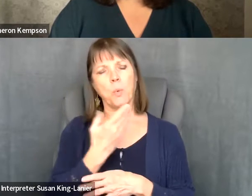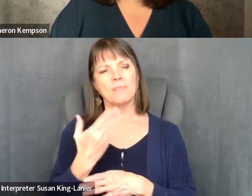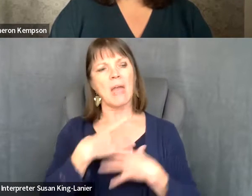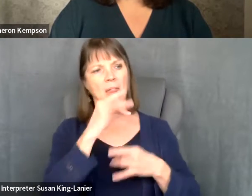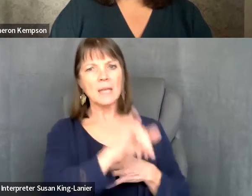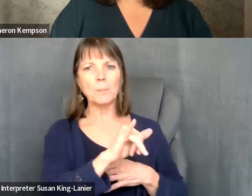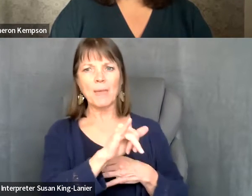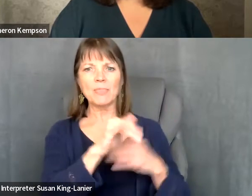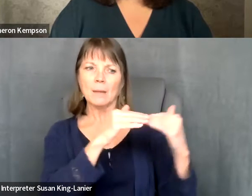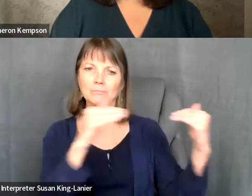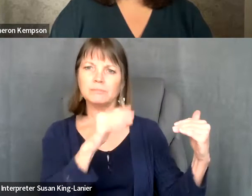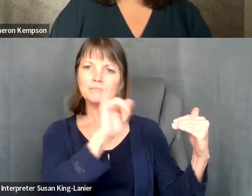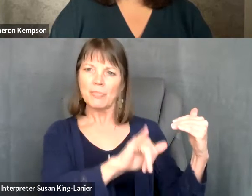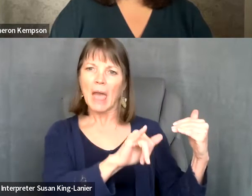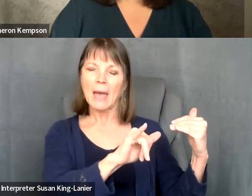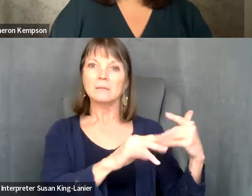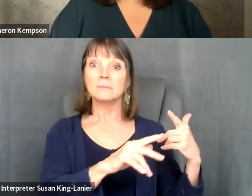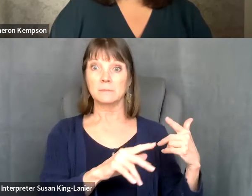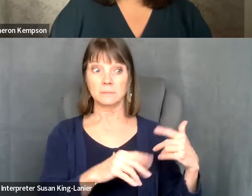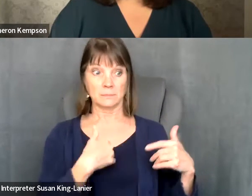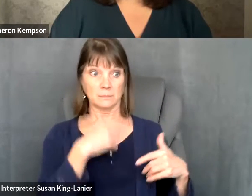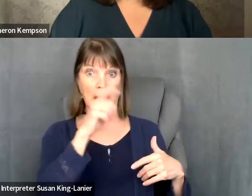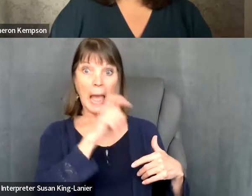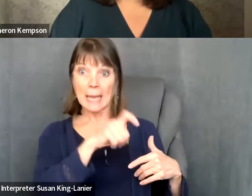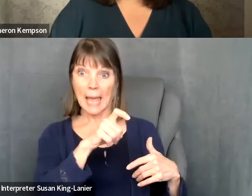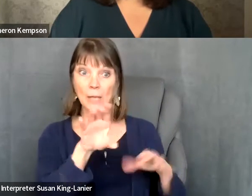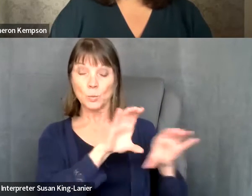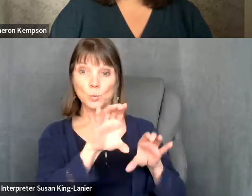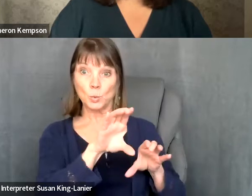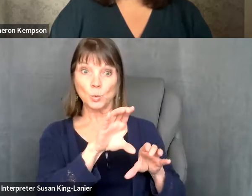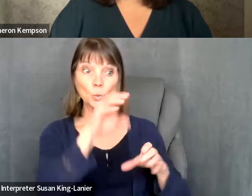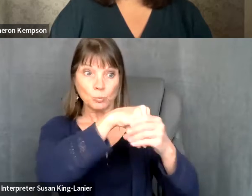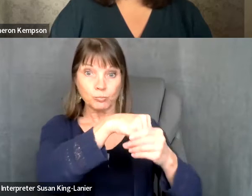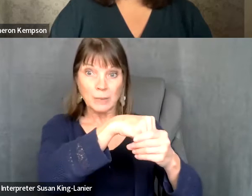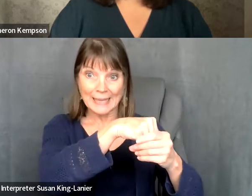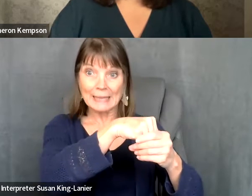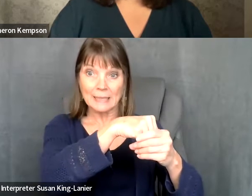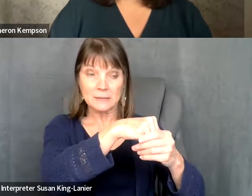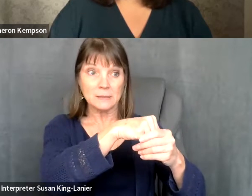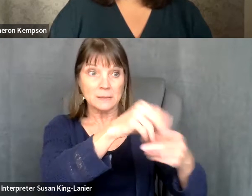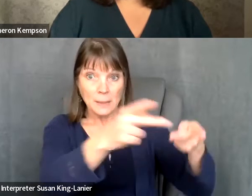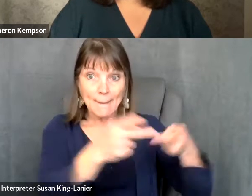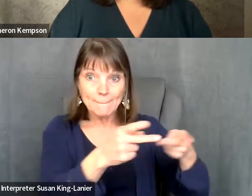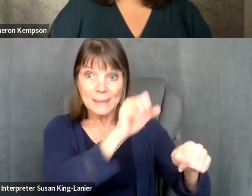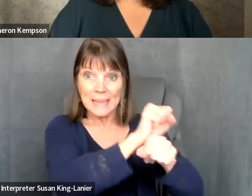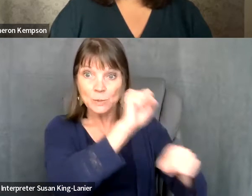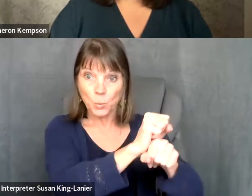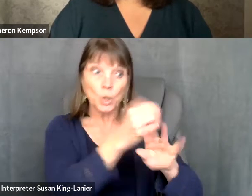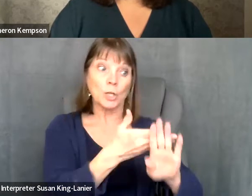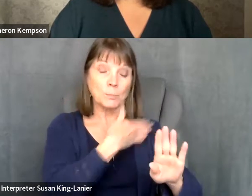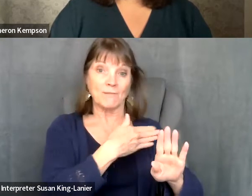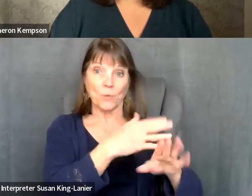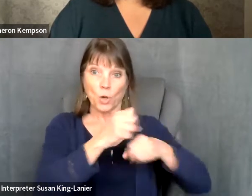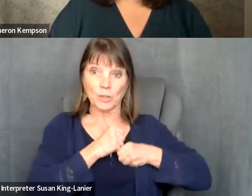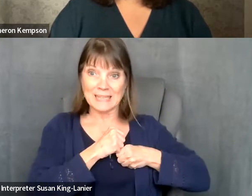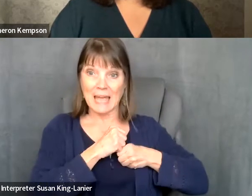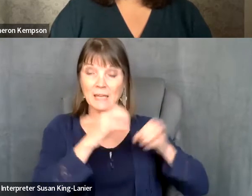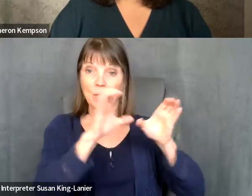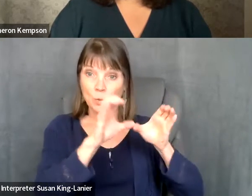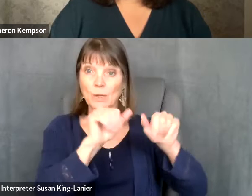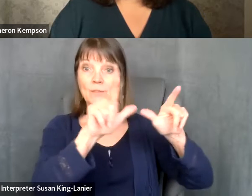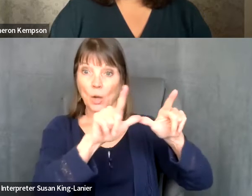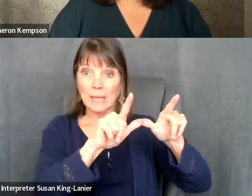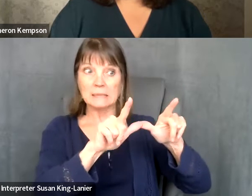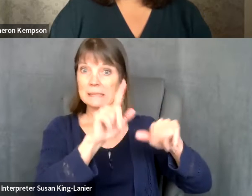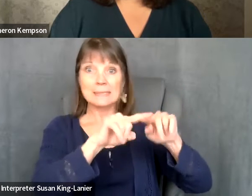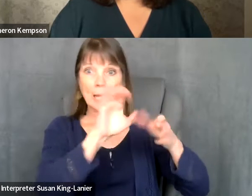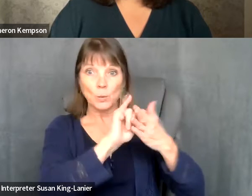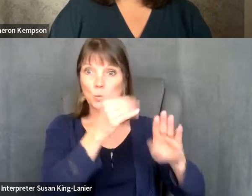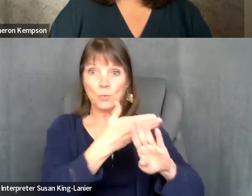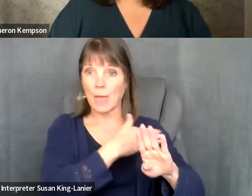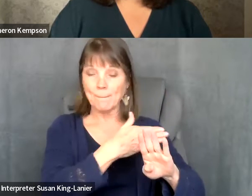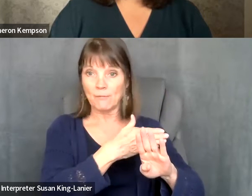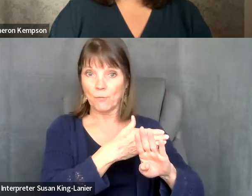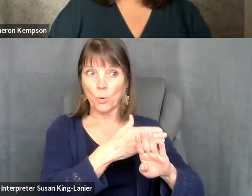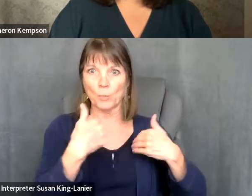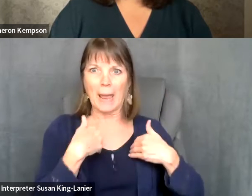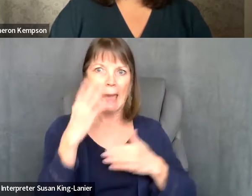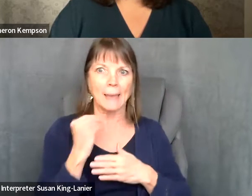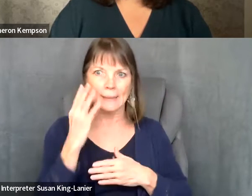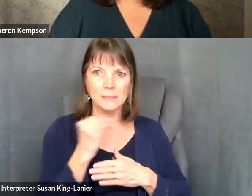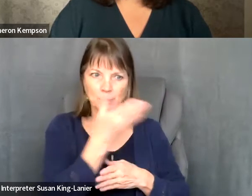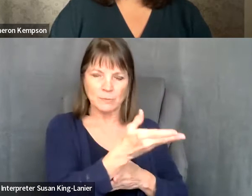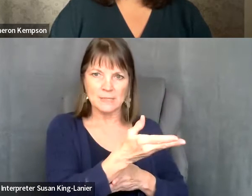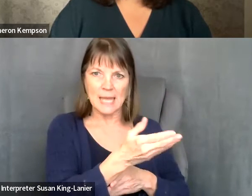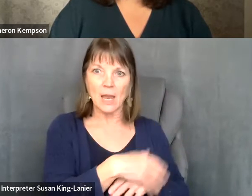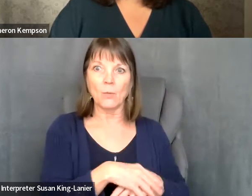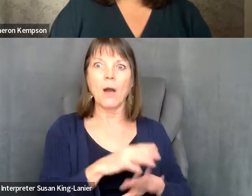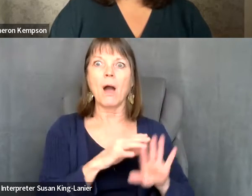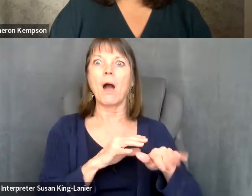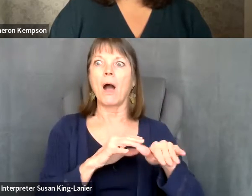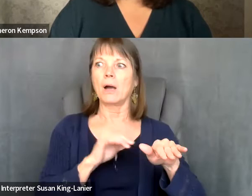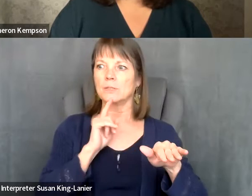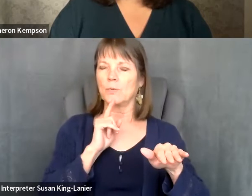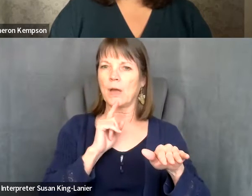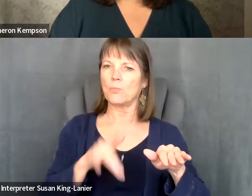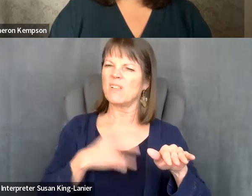Michael Smith: platform was that you had to do some infill work, and before you were able to be licensed, able to work in the field at yourself as an individual, and it really put that personal connection there that can be missed